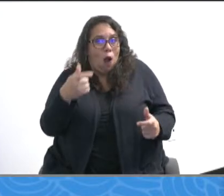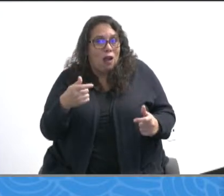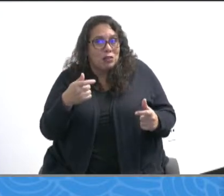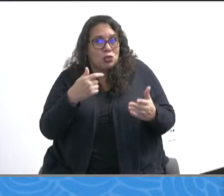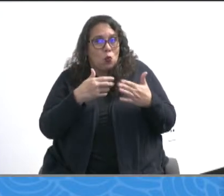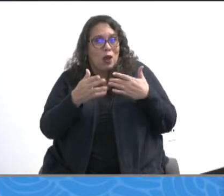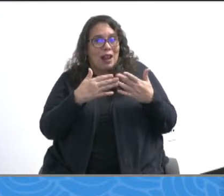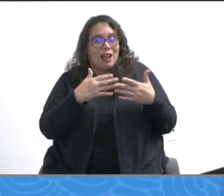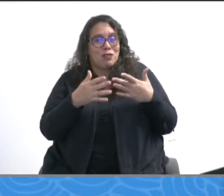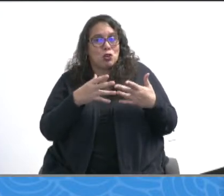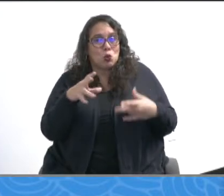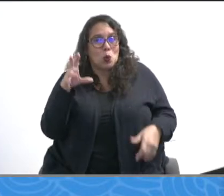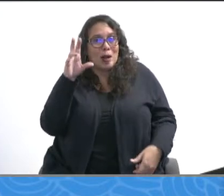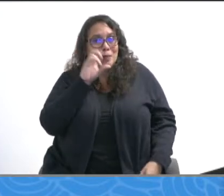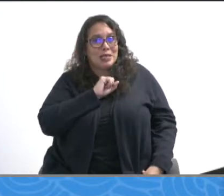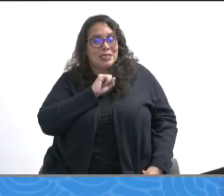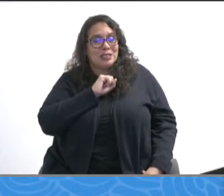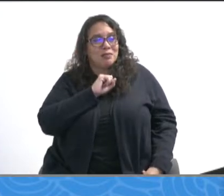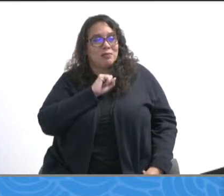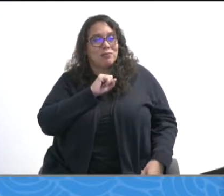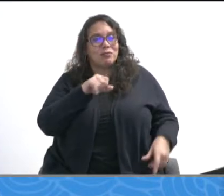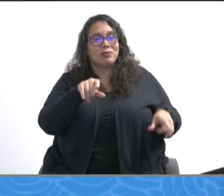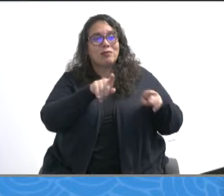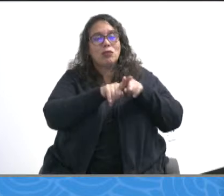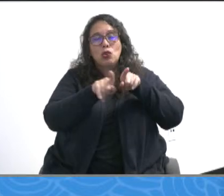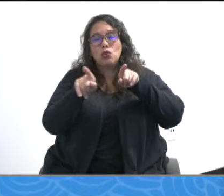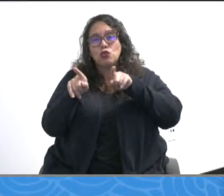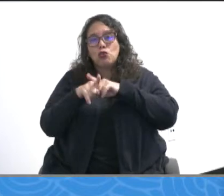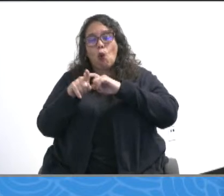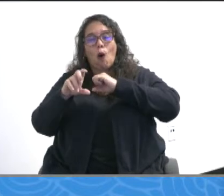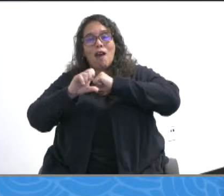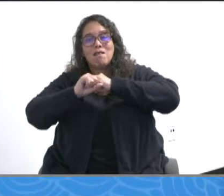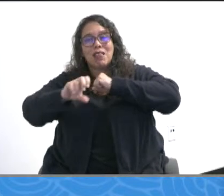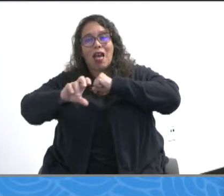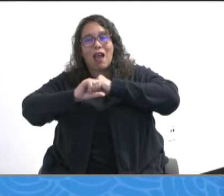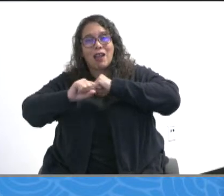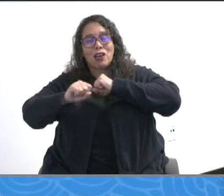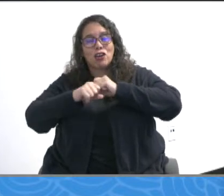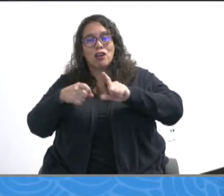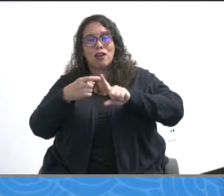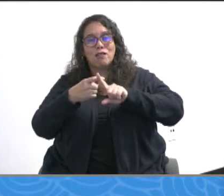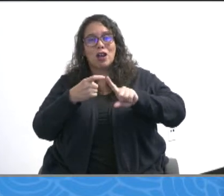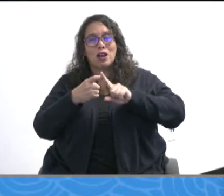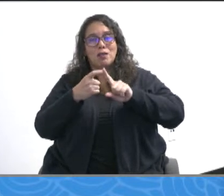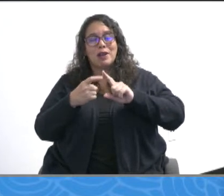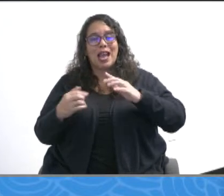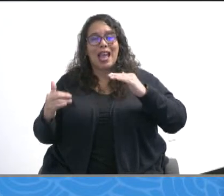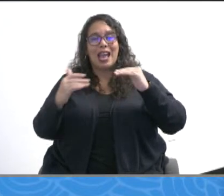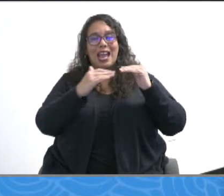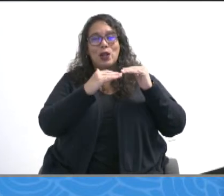We also have a lovely flyer that's coming out of our Equity, Engagement & Partnerships office.